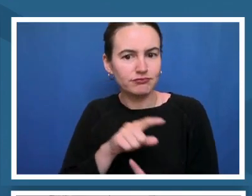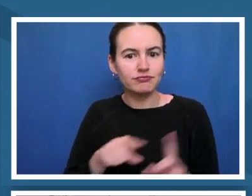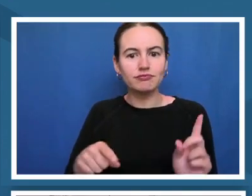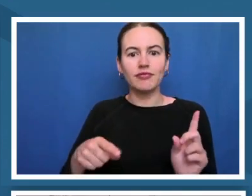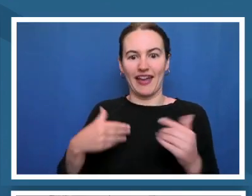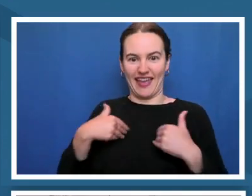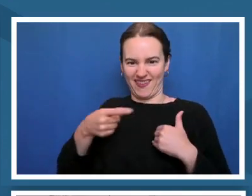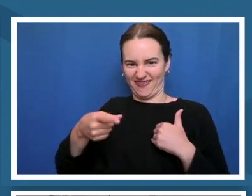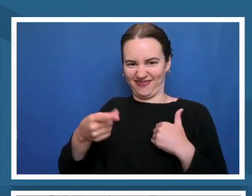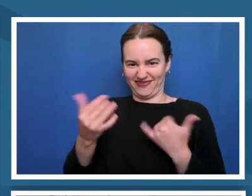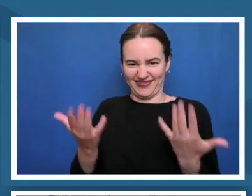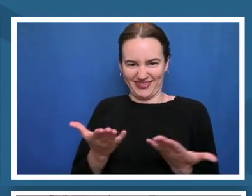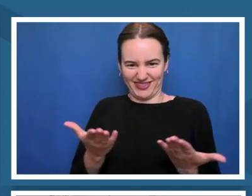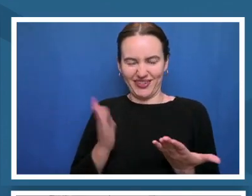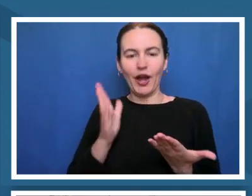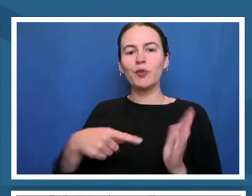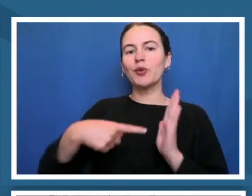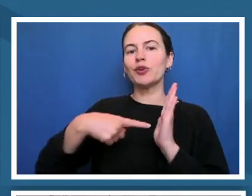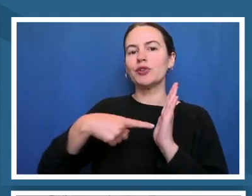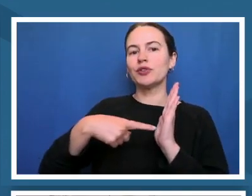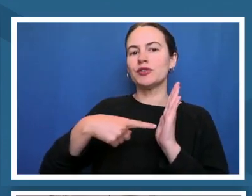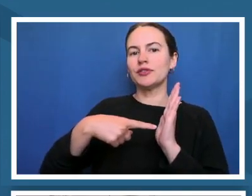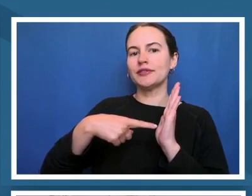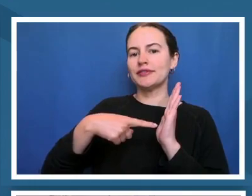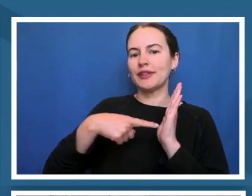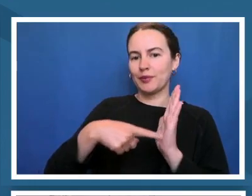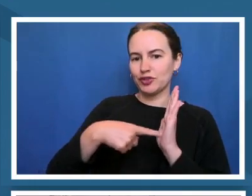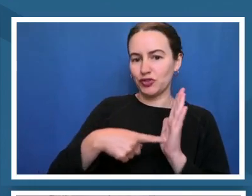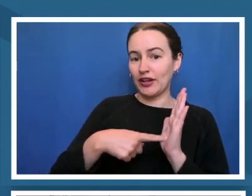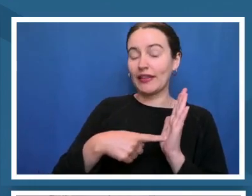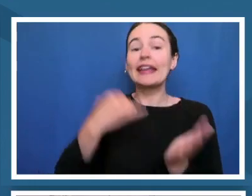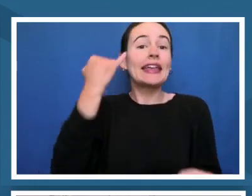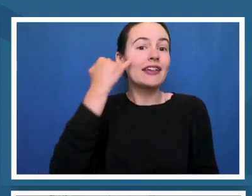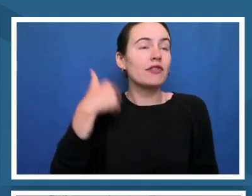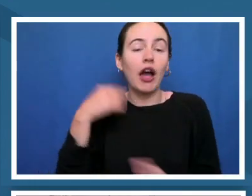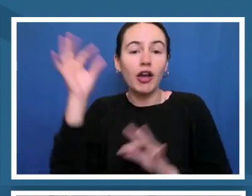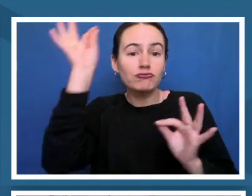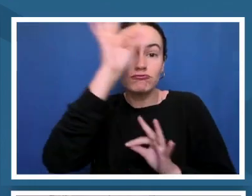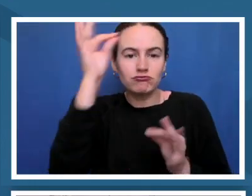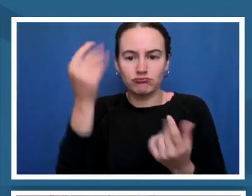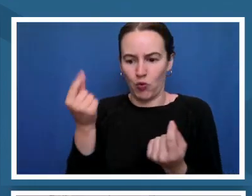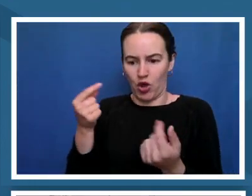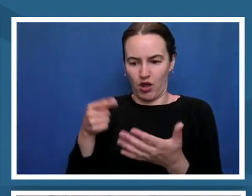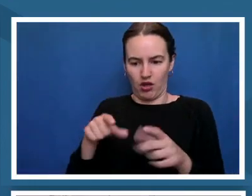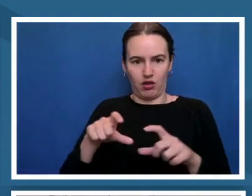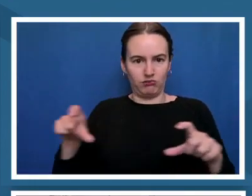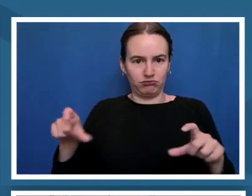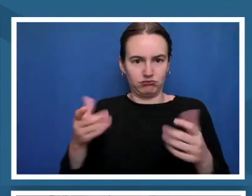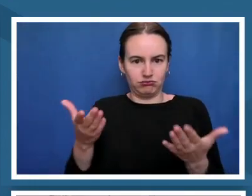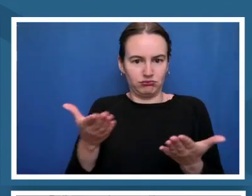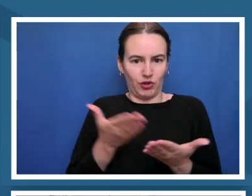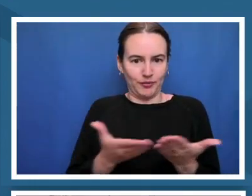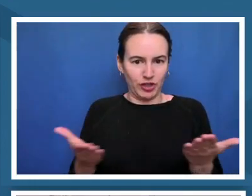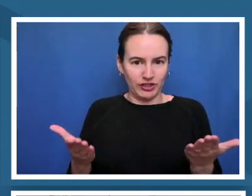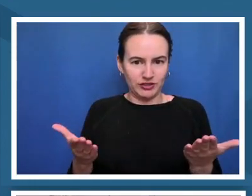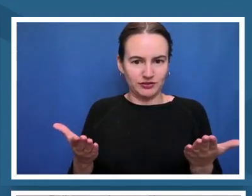doing this um as if i did not know what this object is and uh